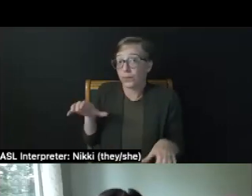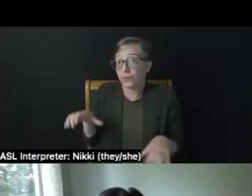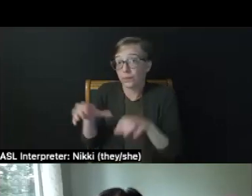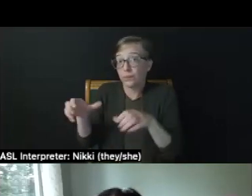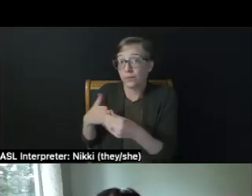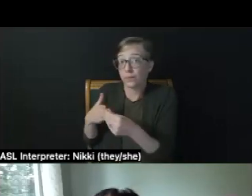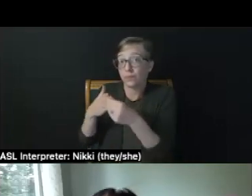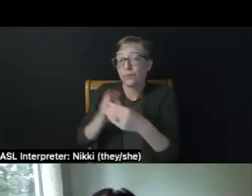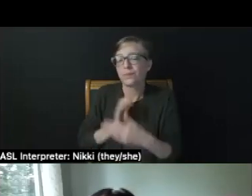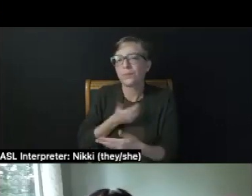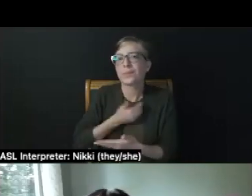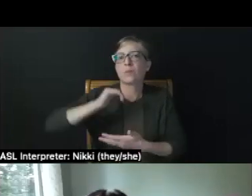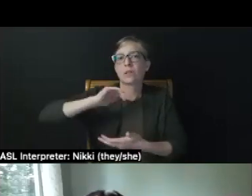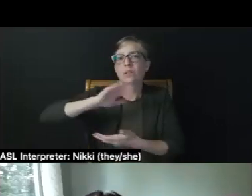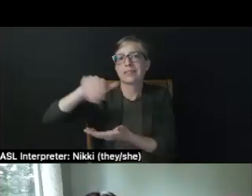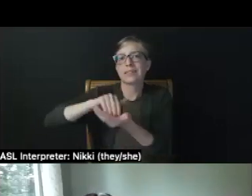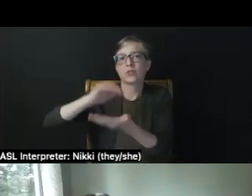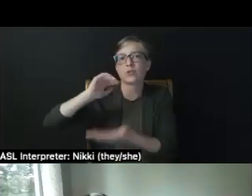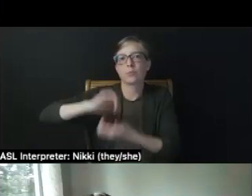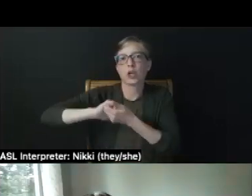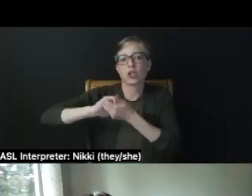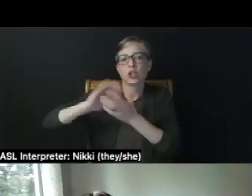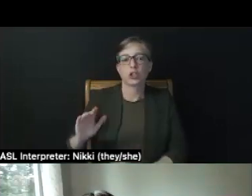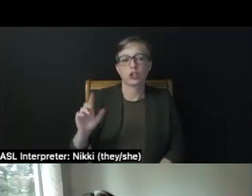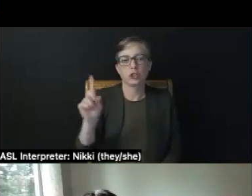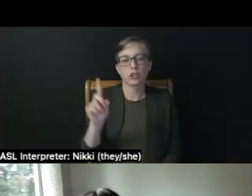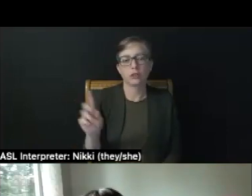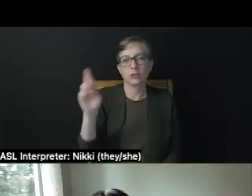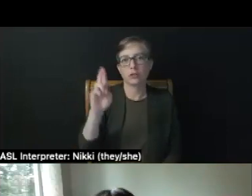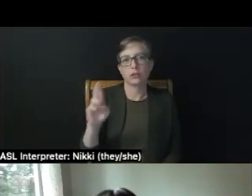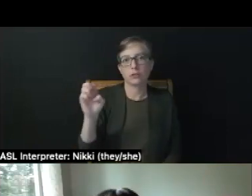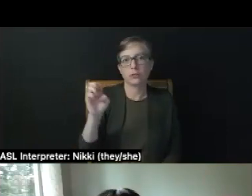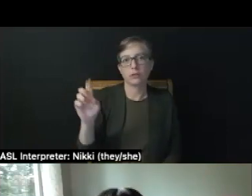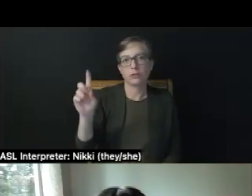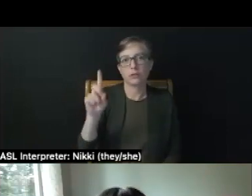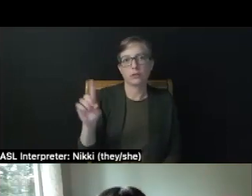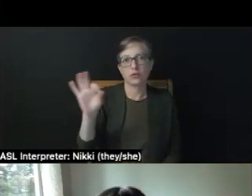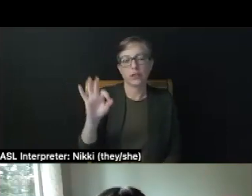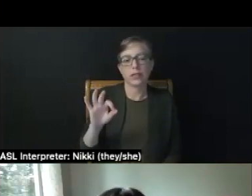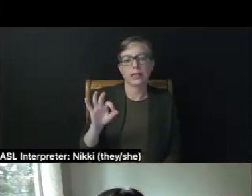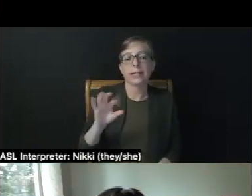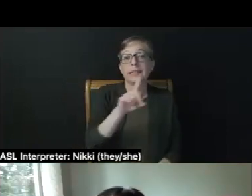DREDF, or Disability Rights Education and Defense Fund.